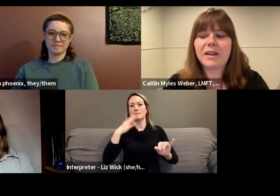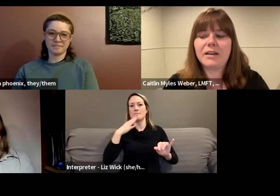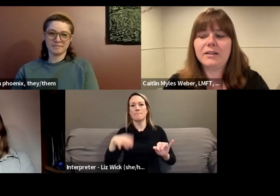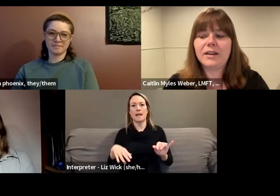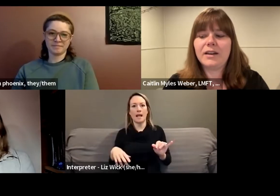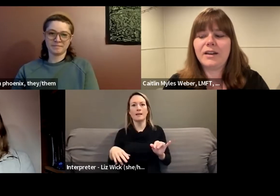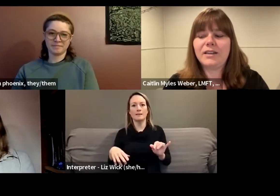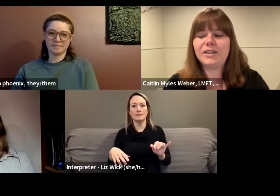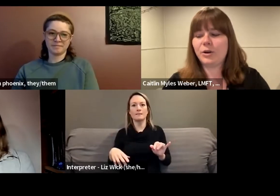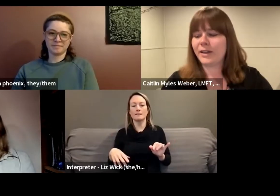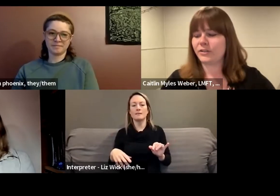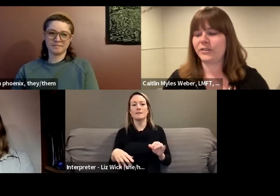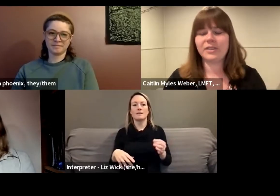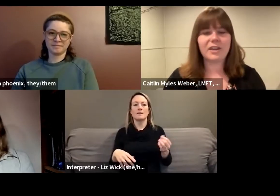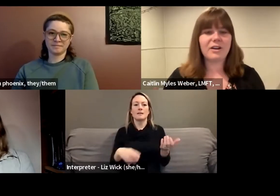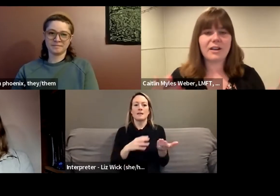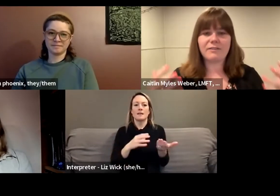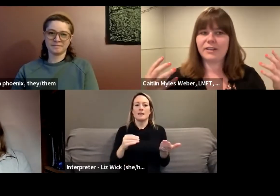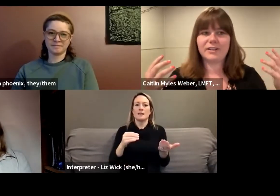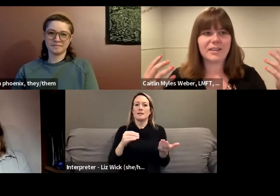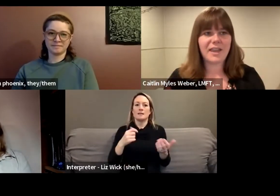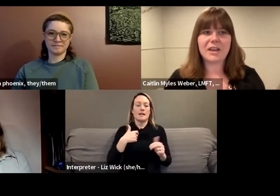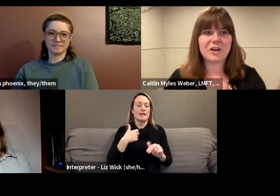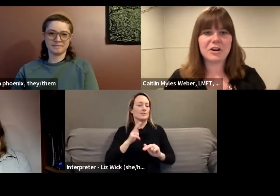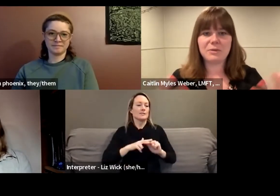And you know, I just sit there and I validate the anger